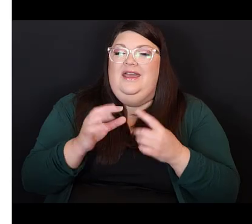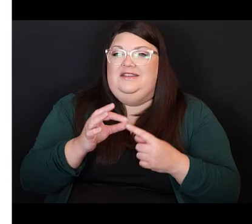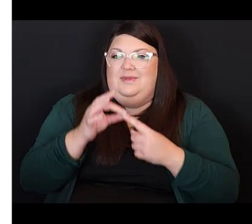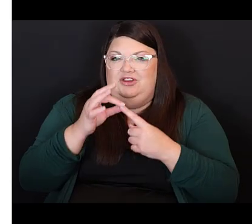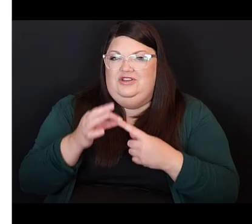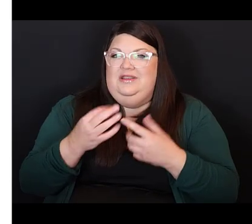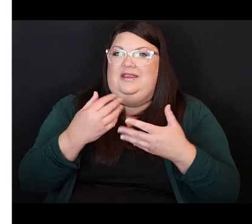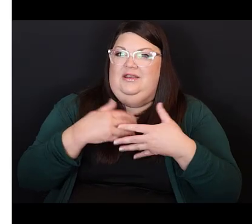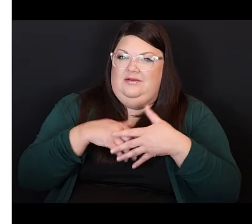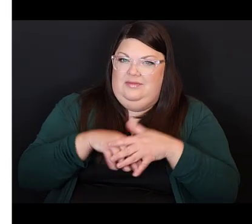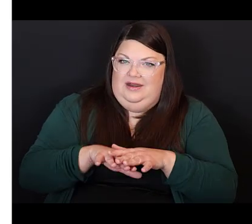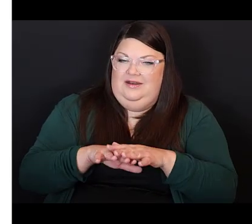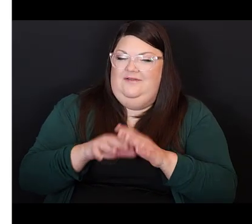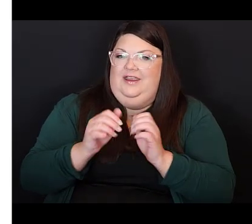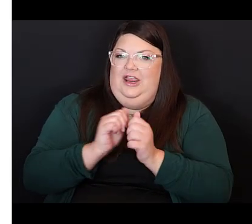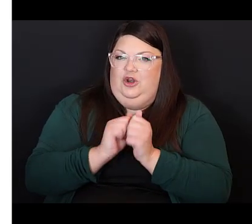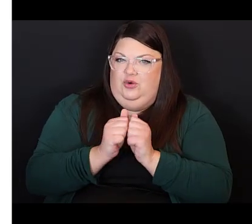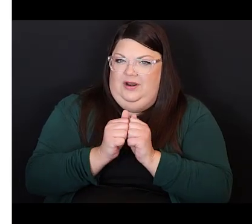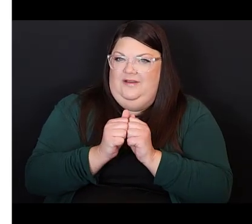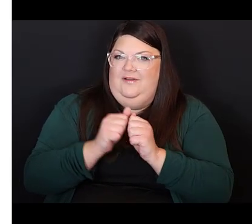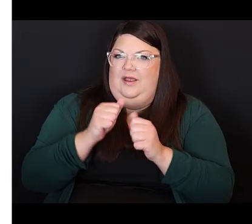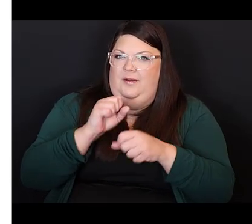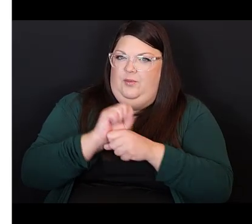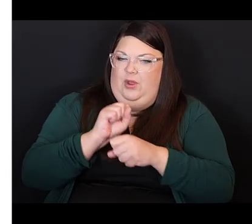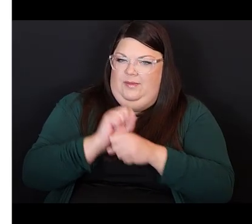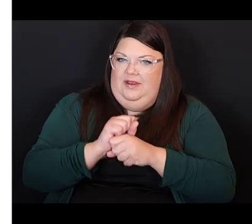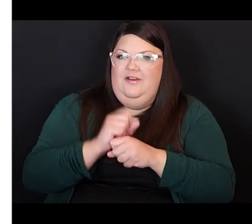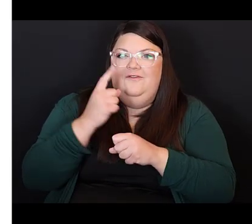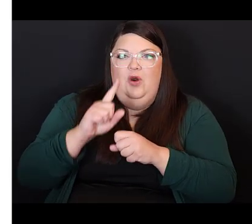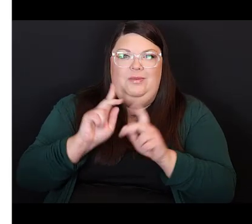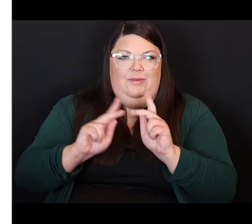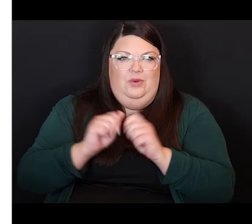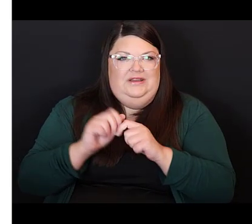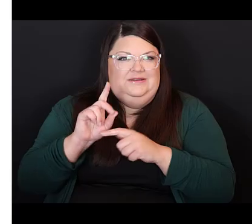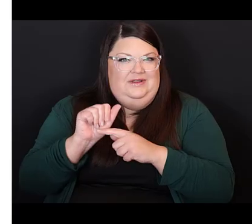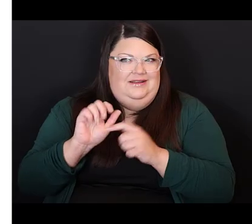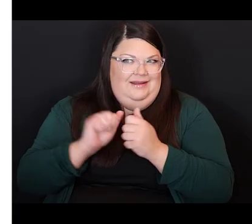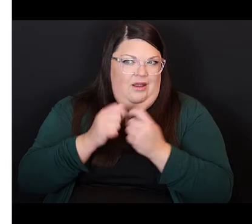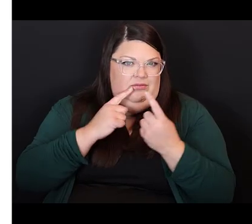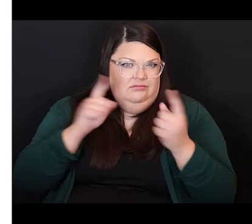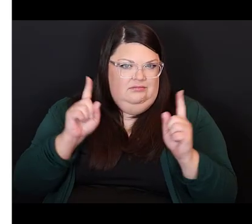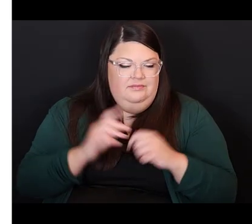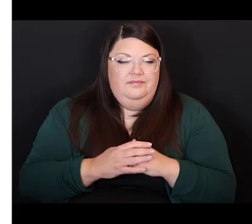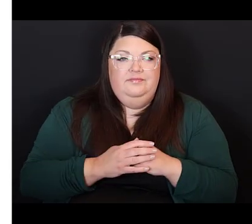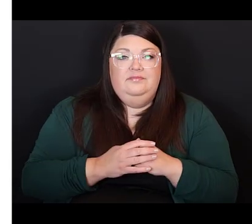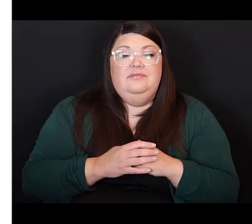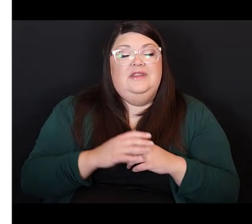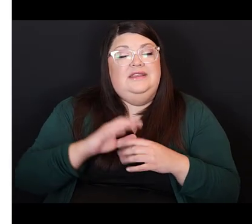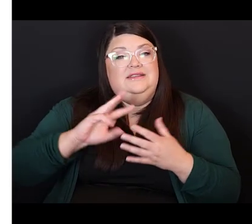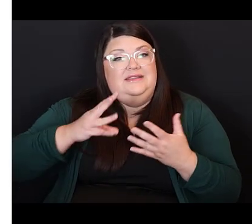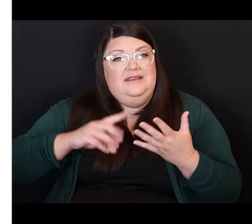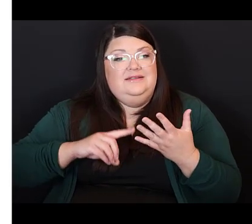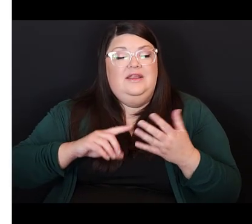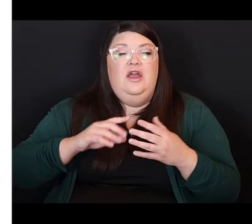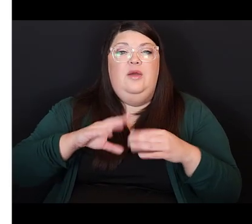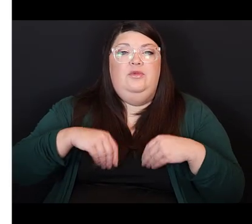employment for individuals with disabilities. Sixth, provide formative feedback. Throughout